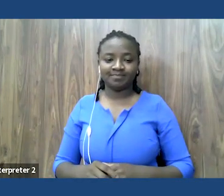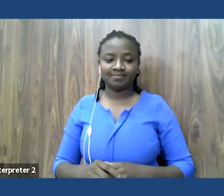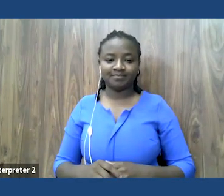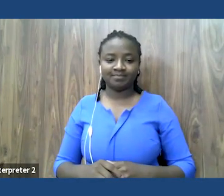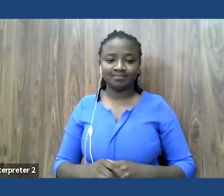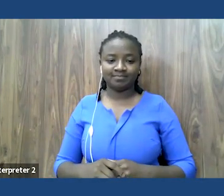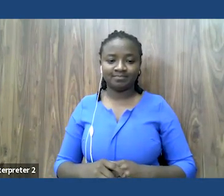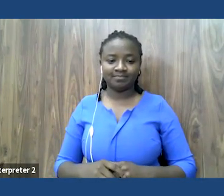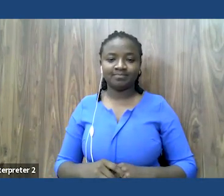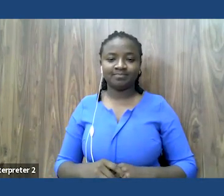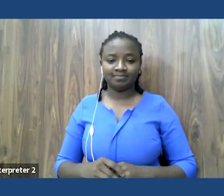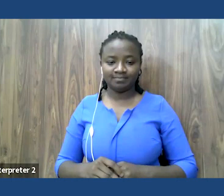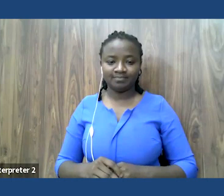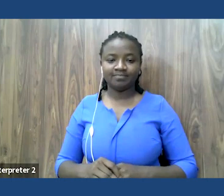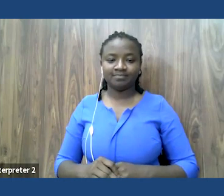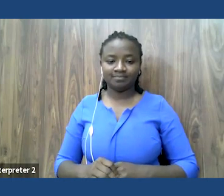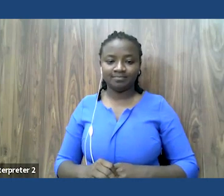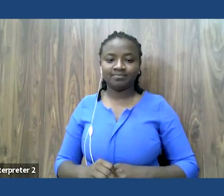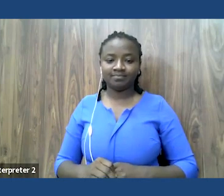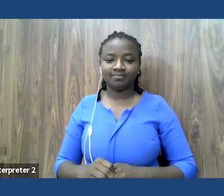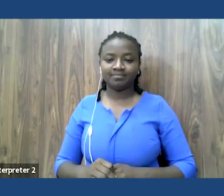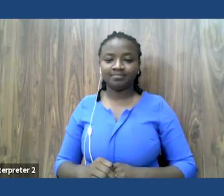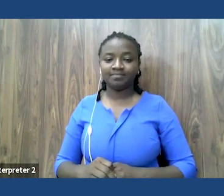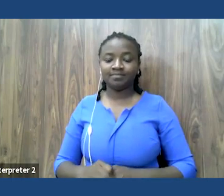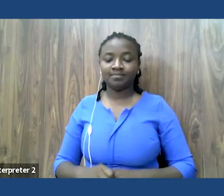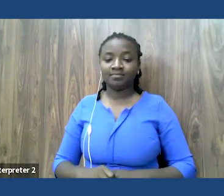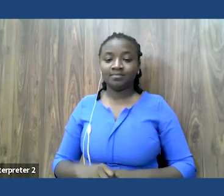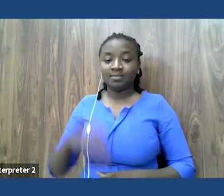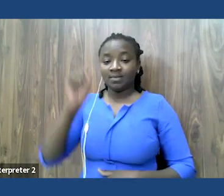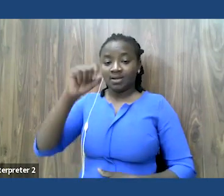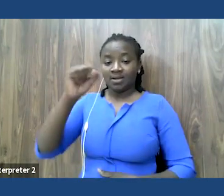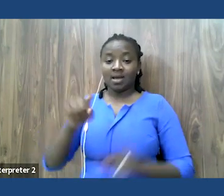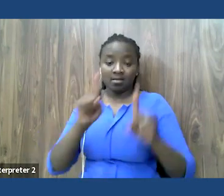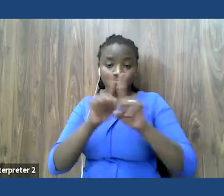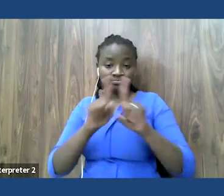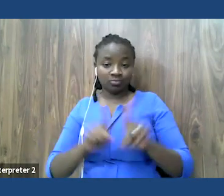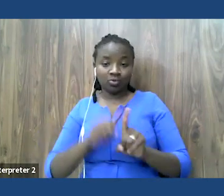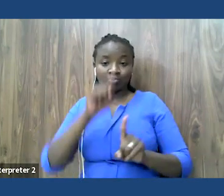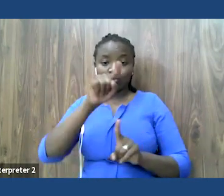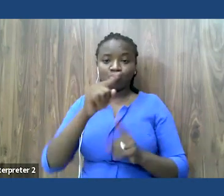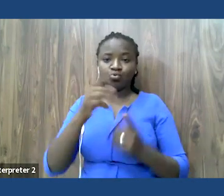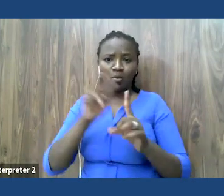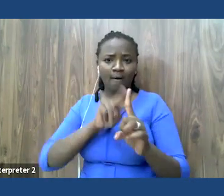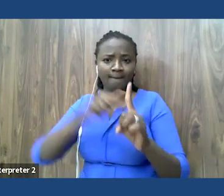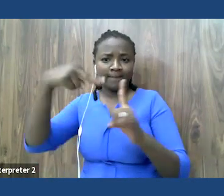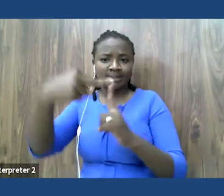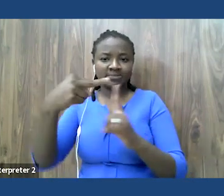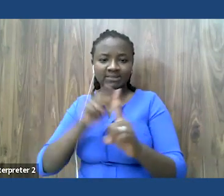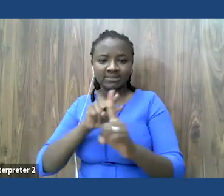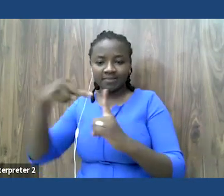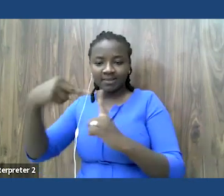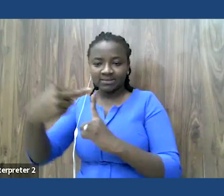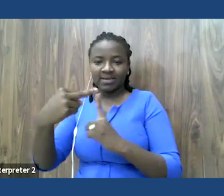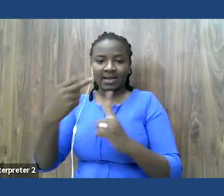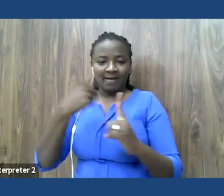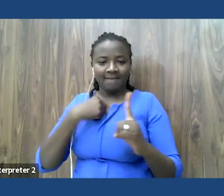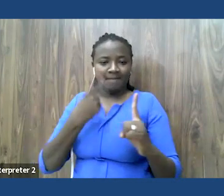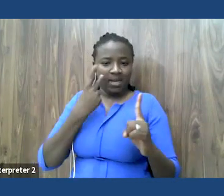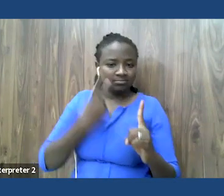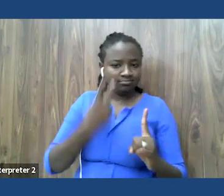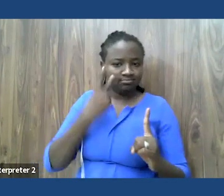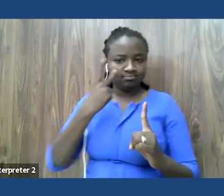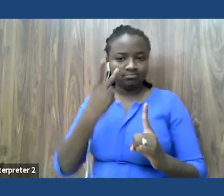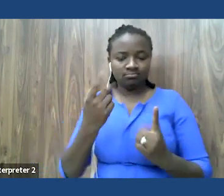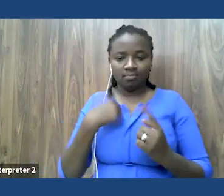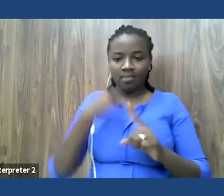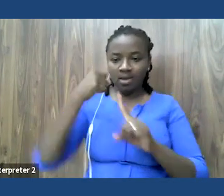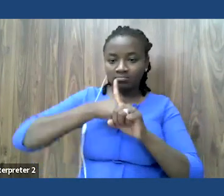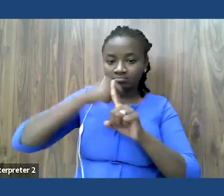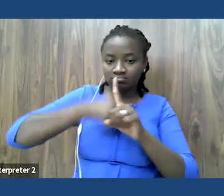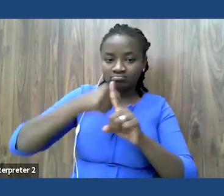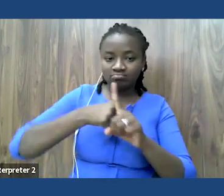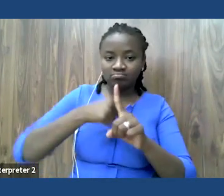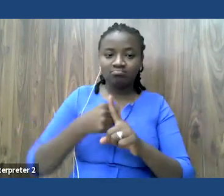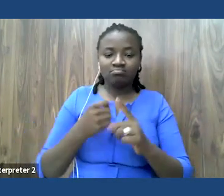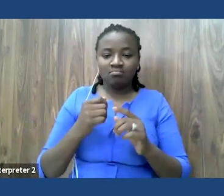It resonated with me, the patient perspectives, with my patient advocacy lens or hat on, their